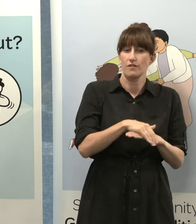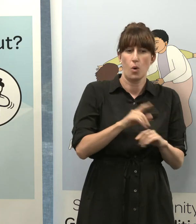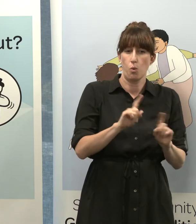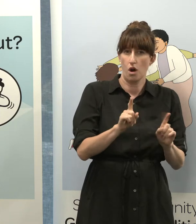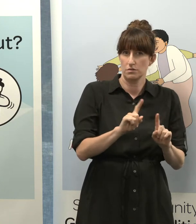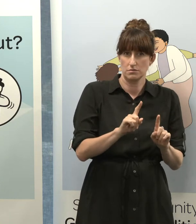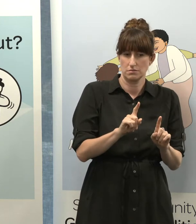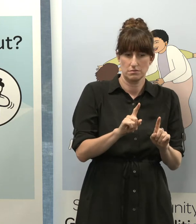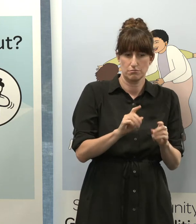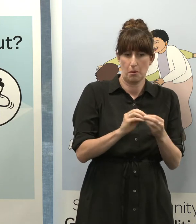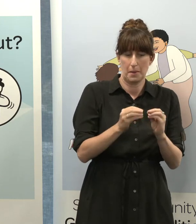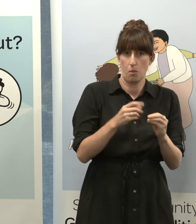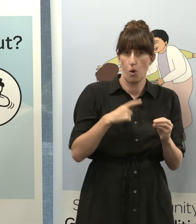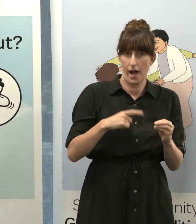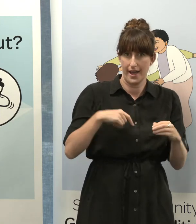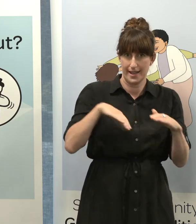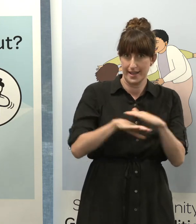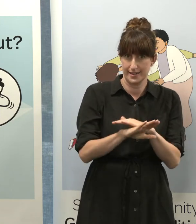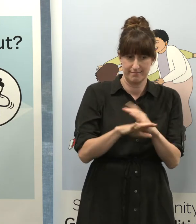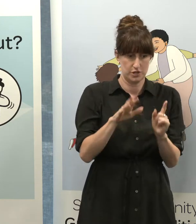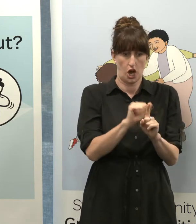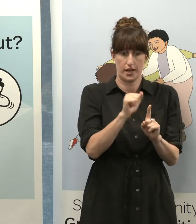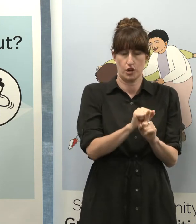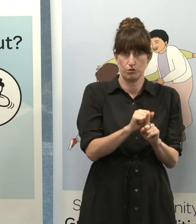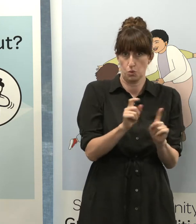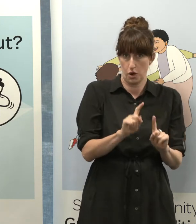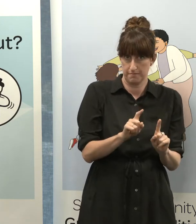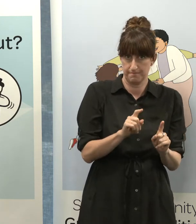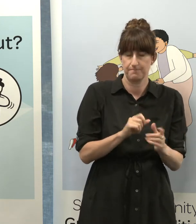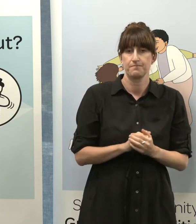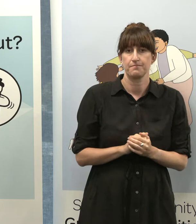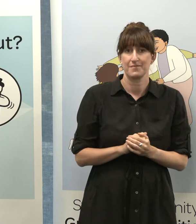We are trying to get a weekly estimate of what this might be and it will depend, so in